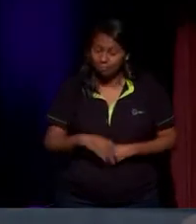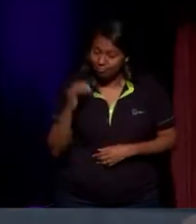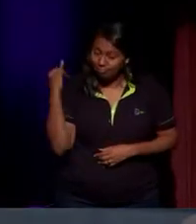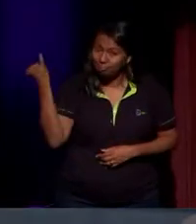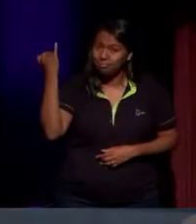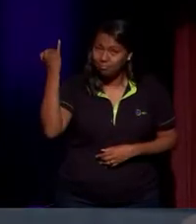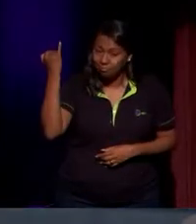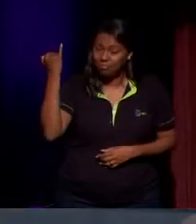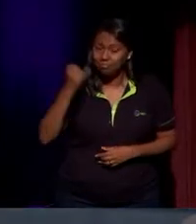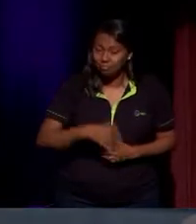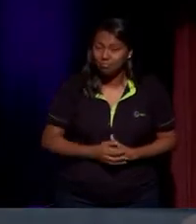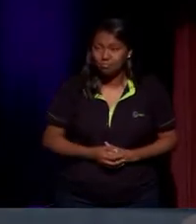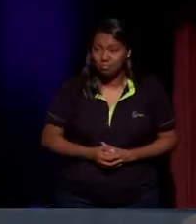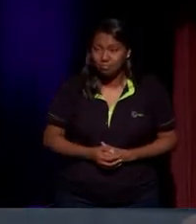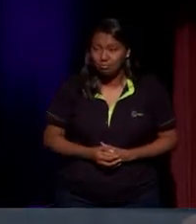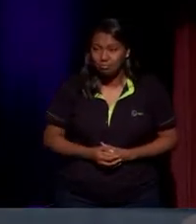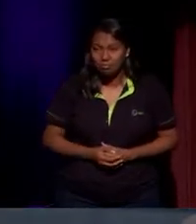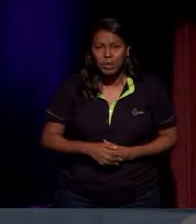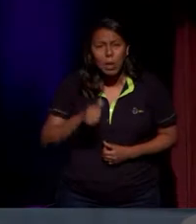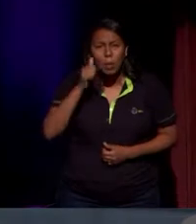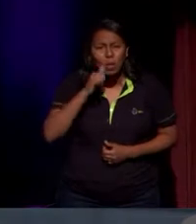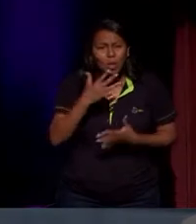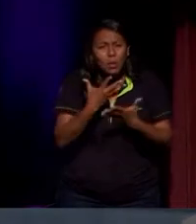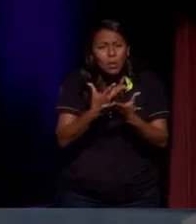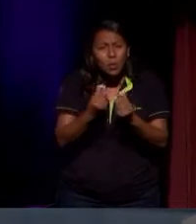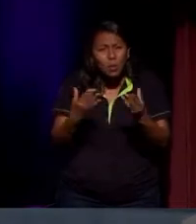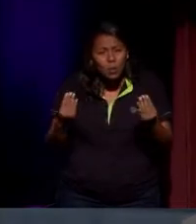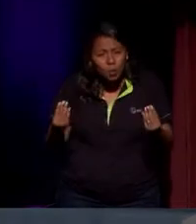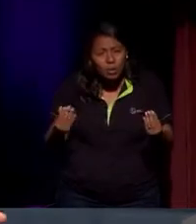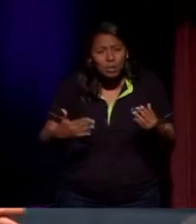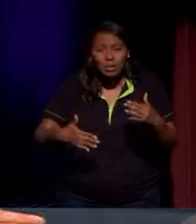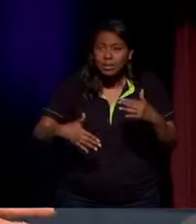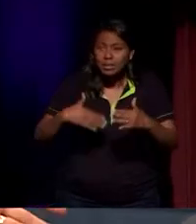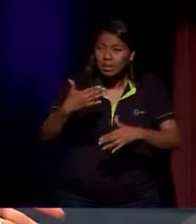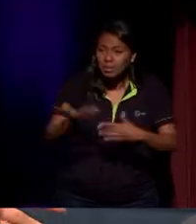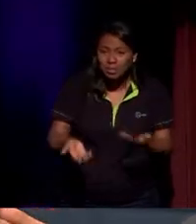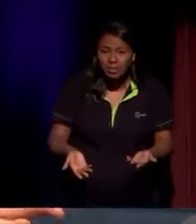Of course many of these women they were eventually forgotten